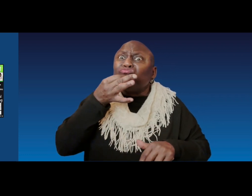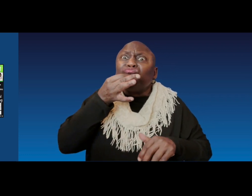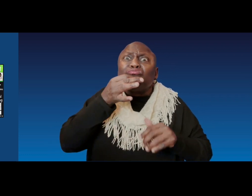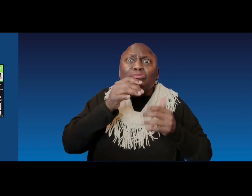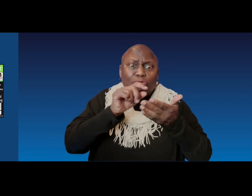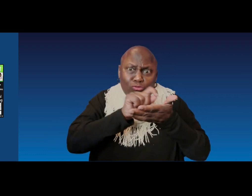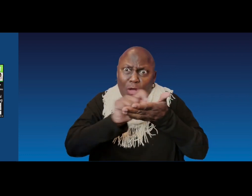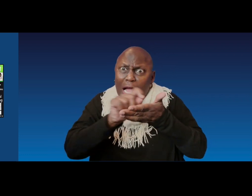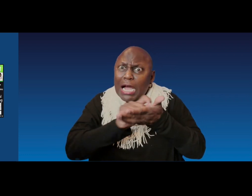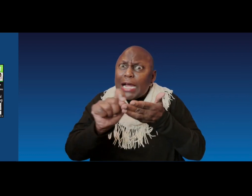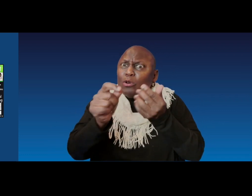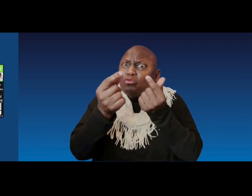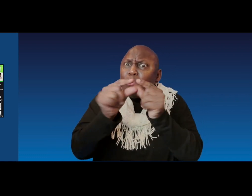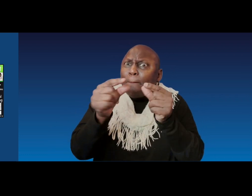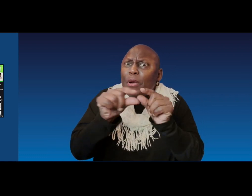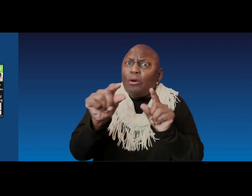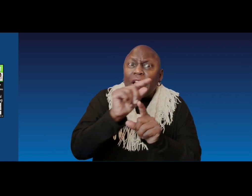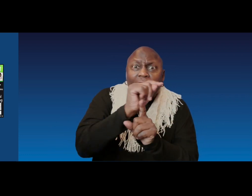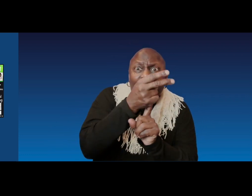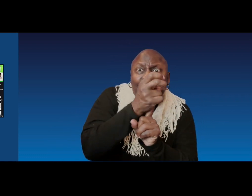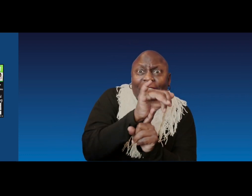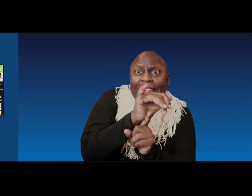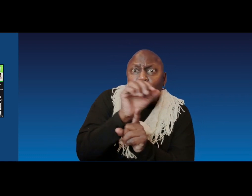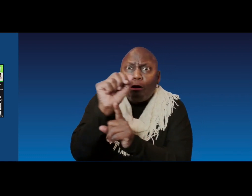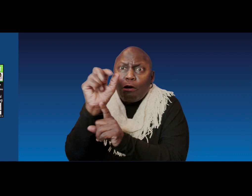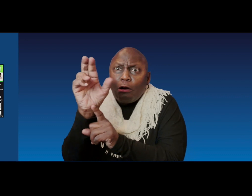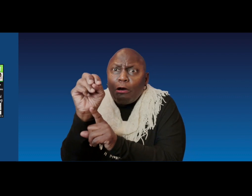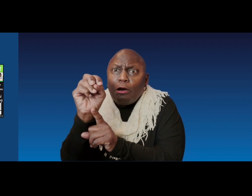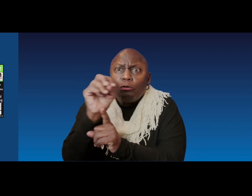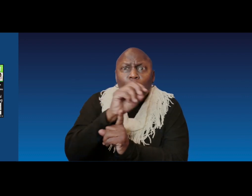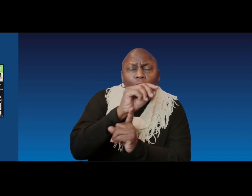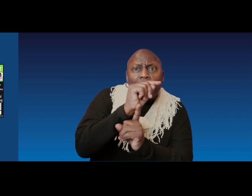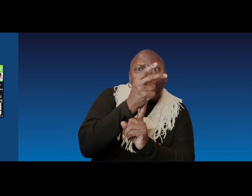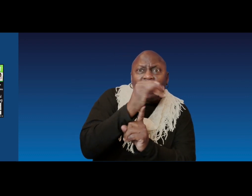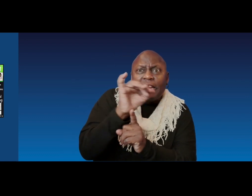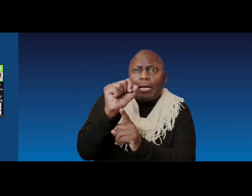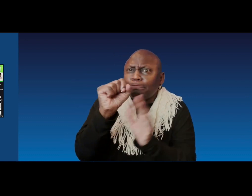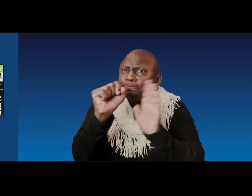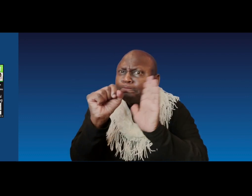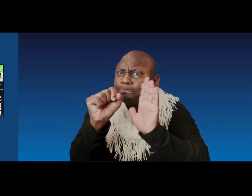We need to analyze that. Children are really adept at writing grammar,